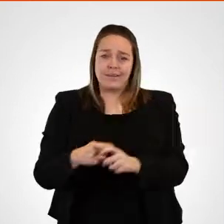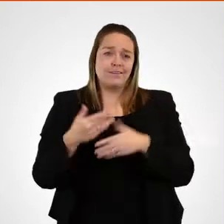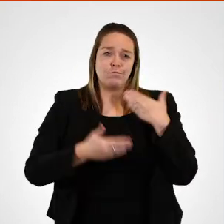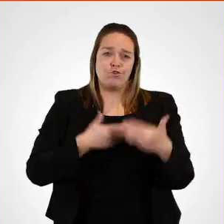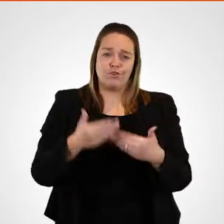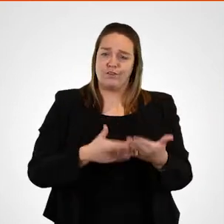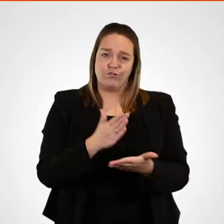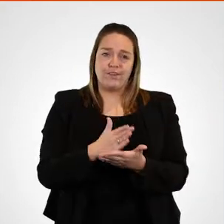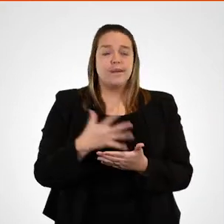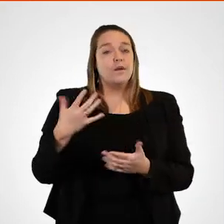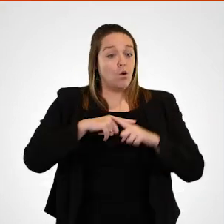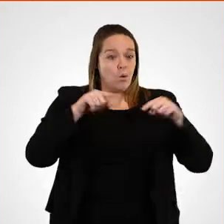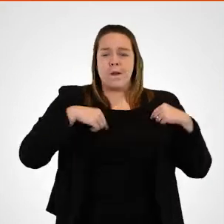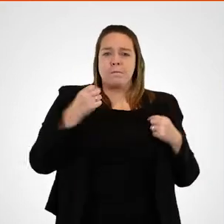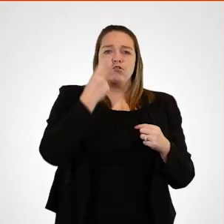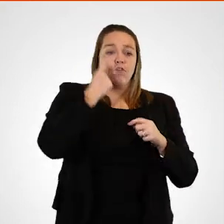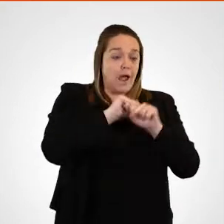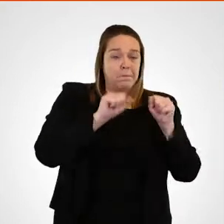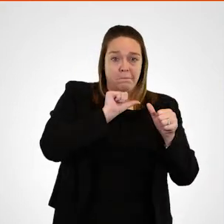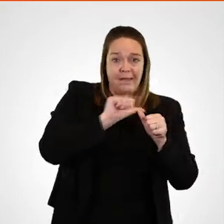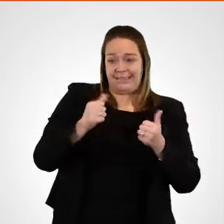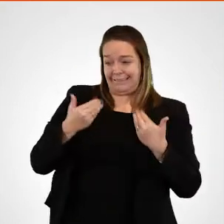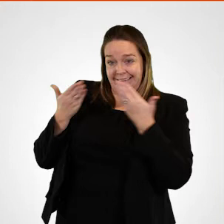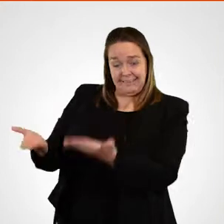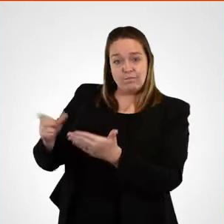and we have to do everything we can to help students develop those skills